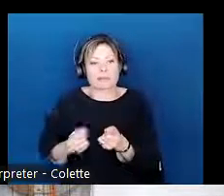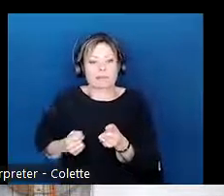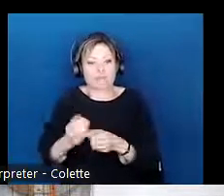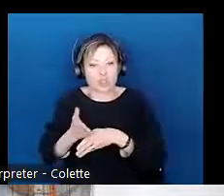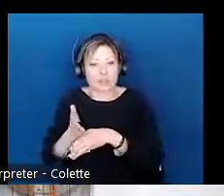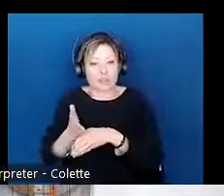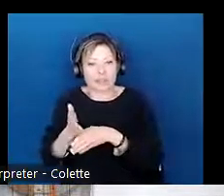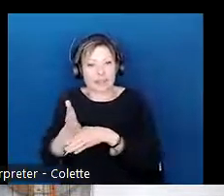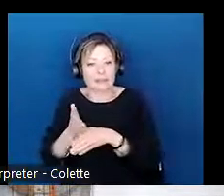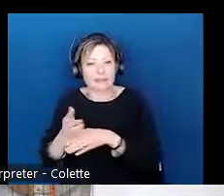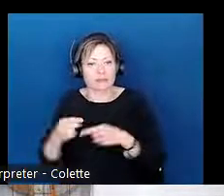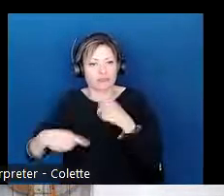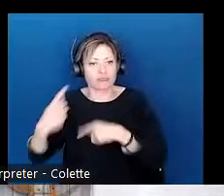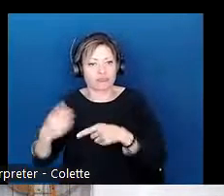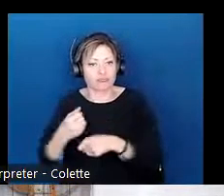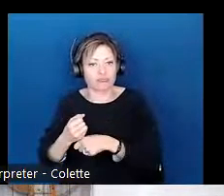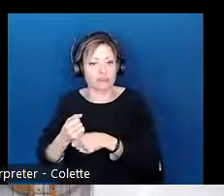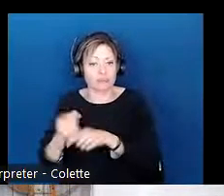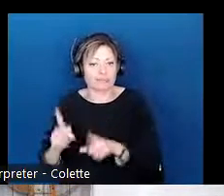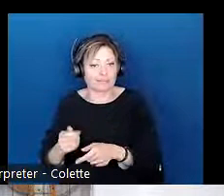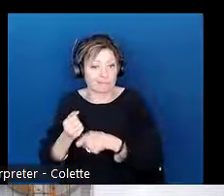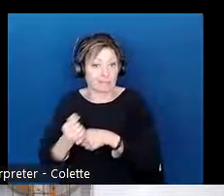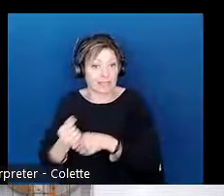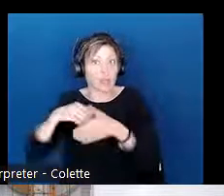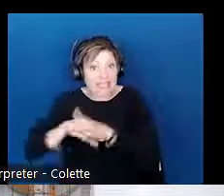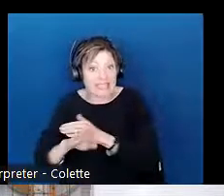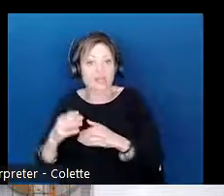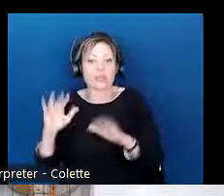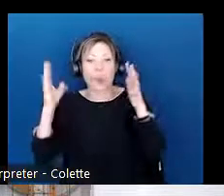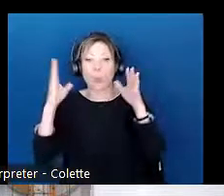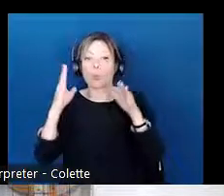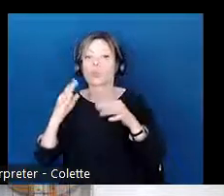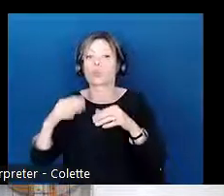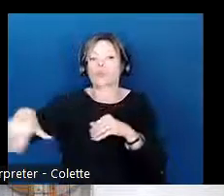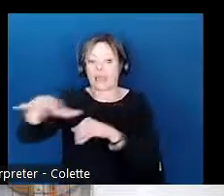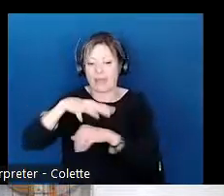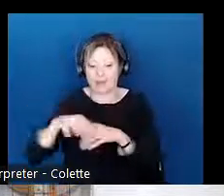in the woodlands and he does this sort of lattice work quite a lot with his artwork so it's quite